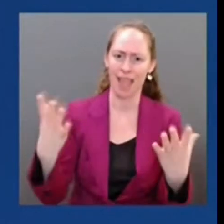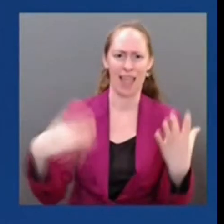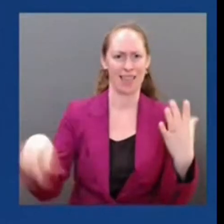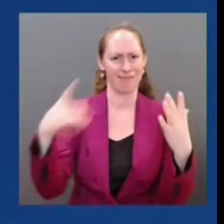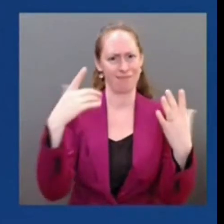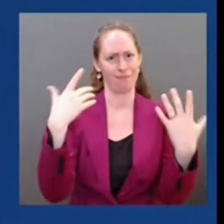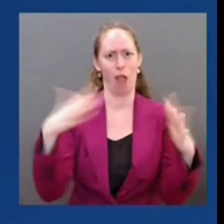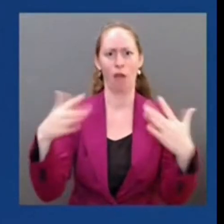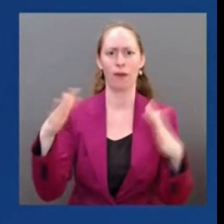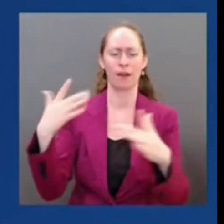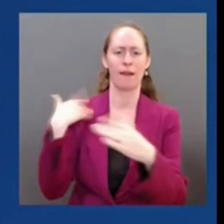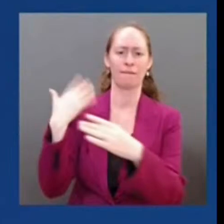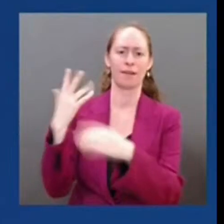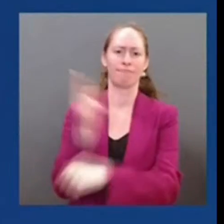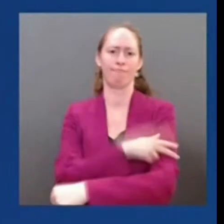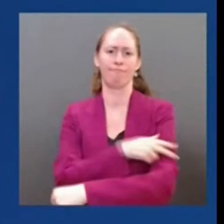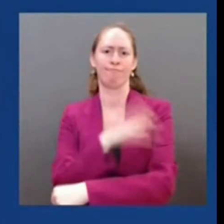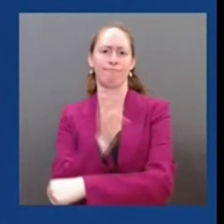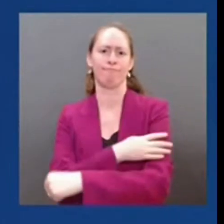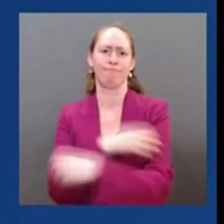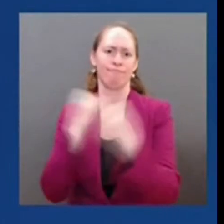MILLION AMERICANS VACCINATED, MORE THAN 1 MILLION BOOSTED.